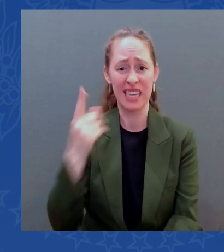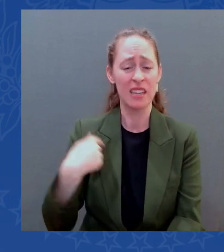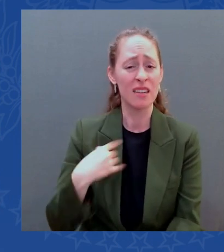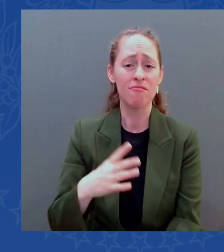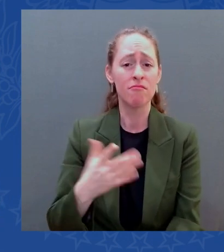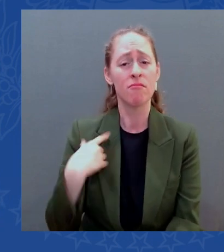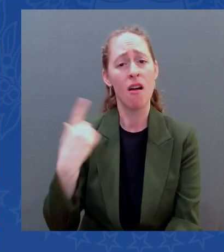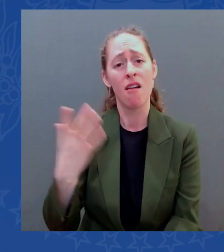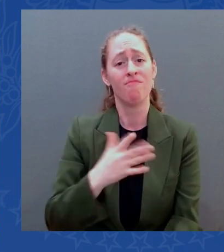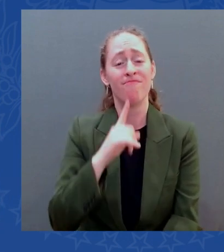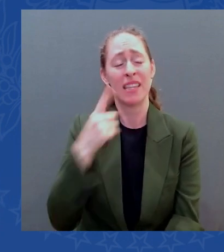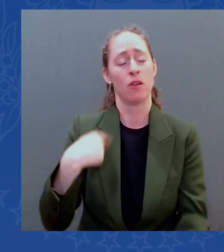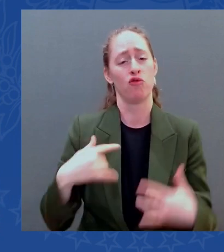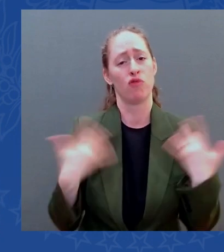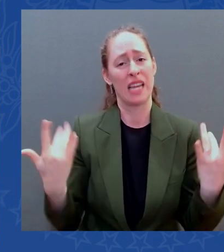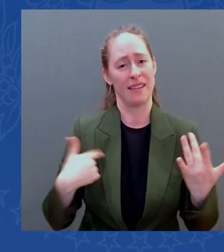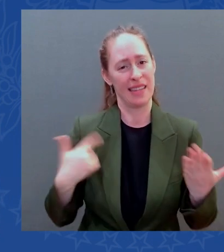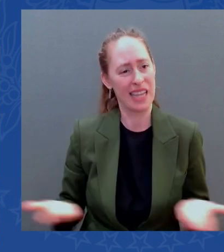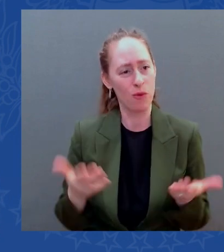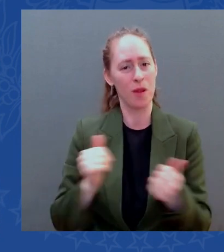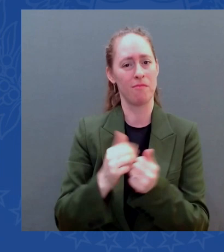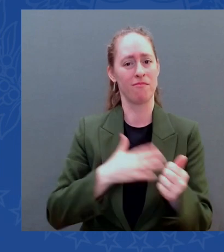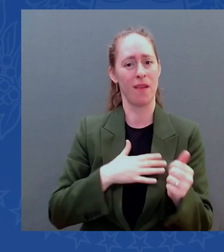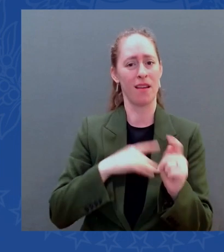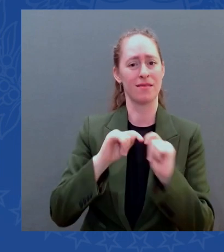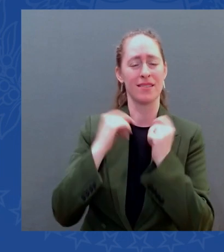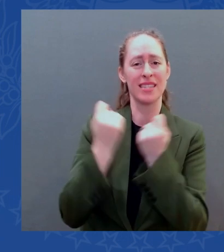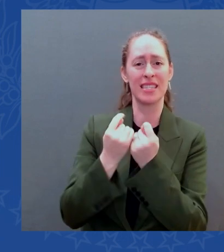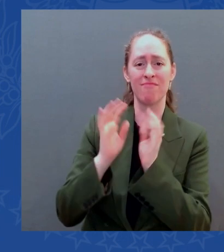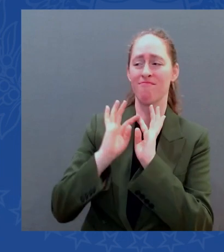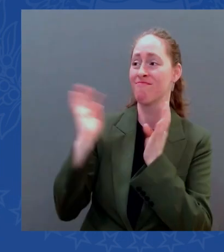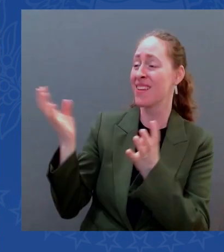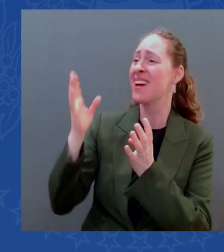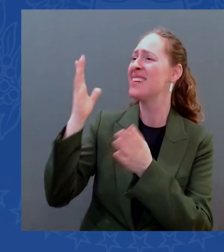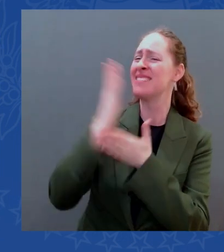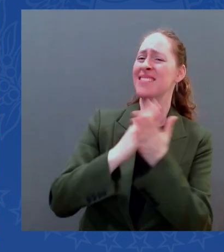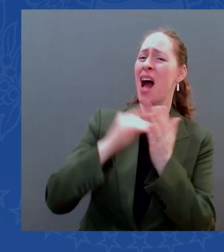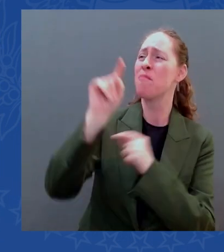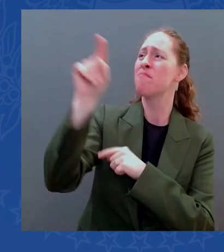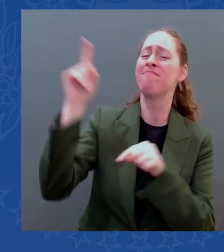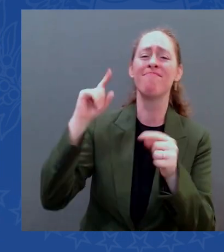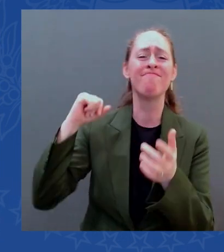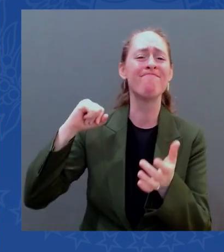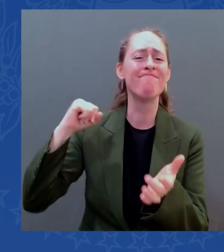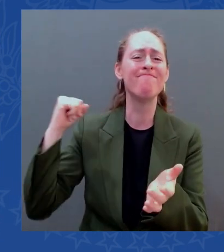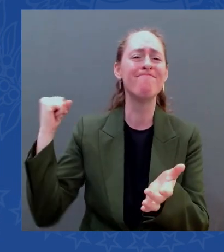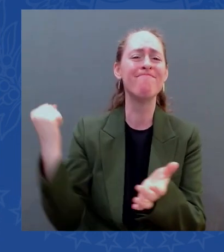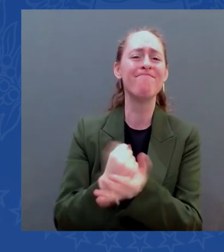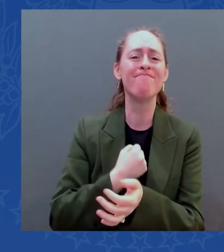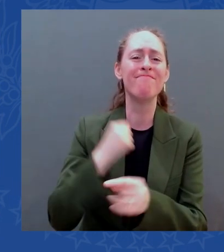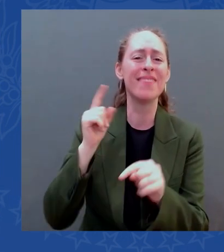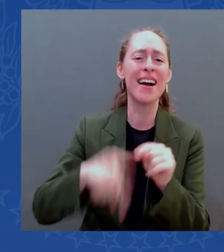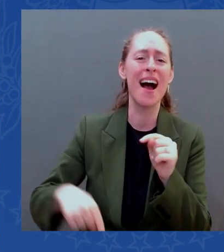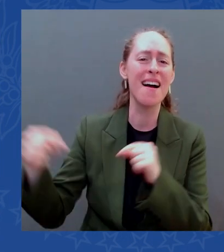today, too. It's been a historic run. Like it's been said, it's only been done twice in this century: